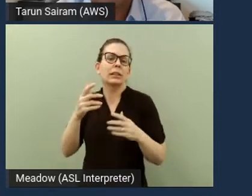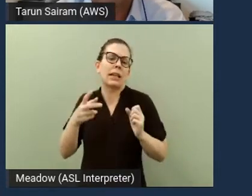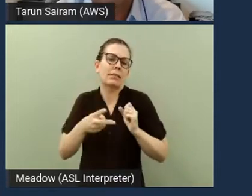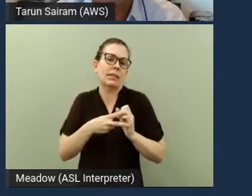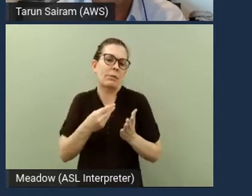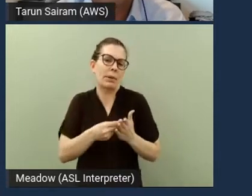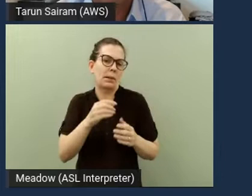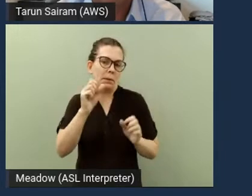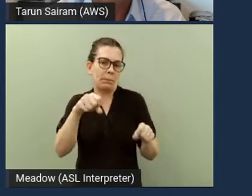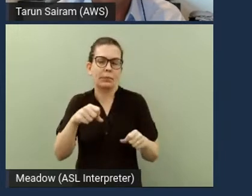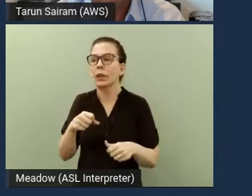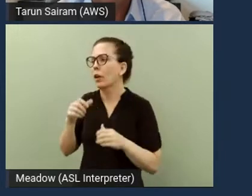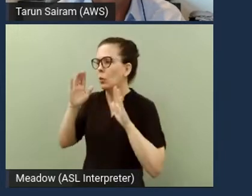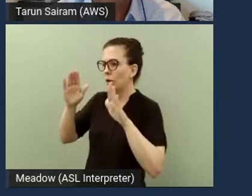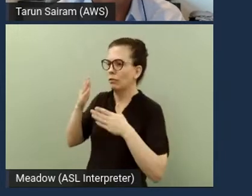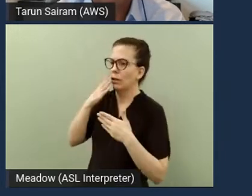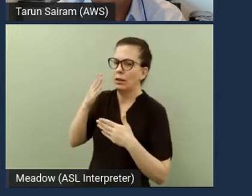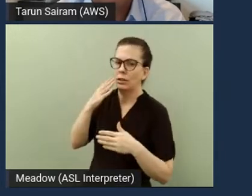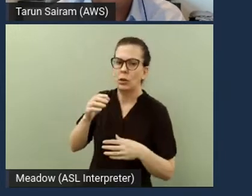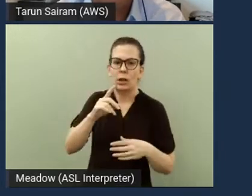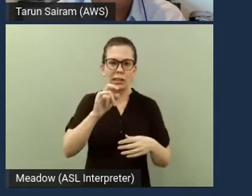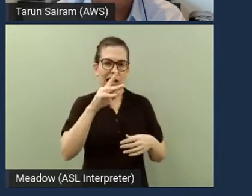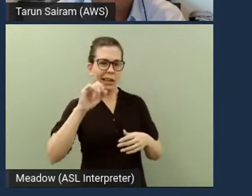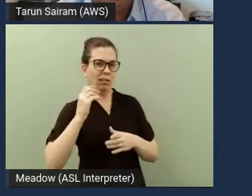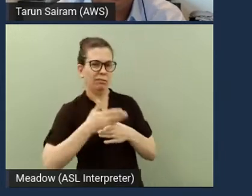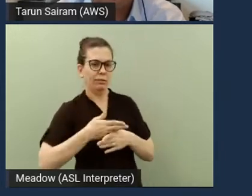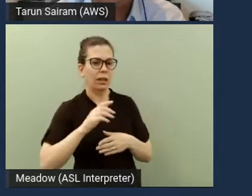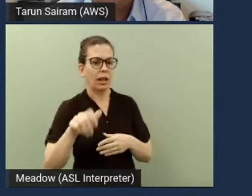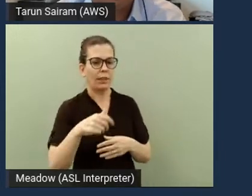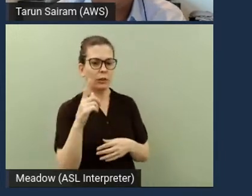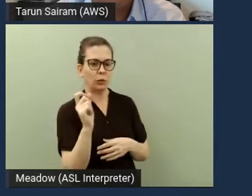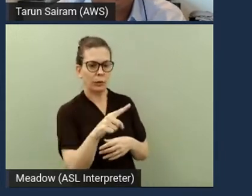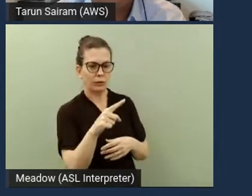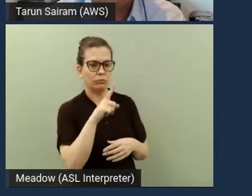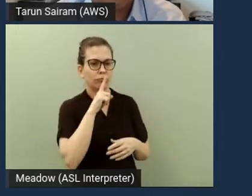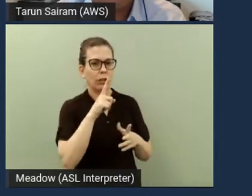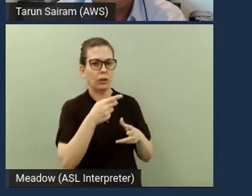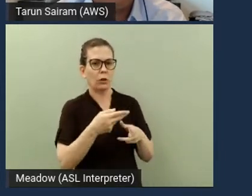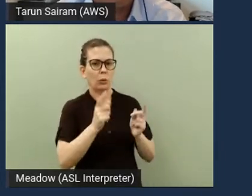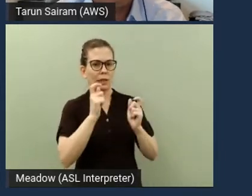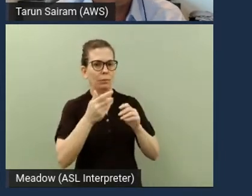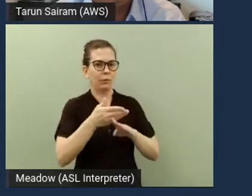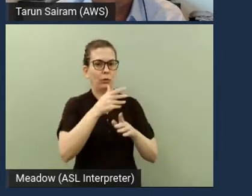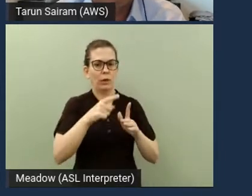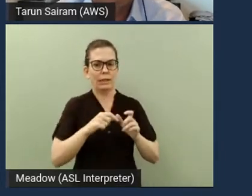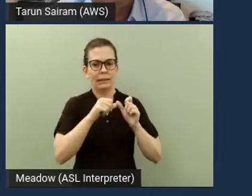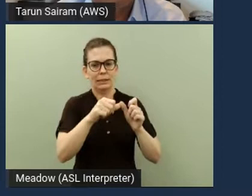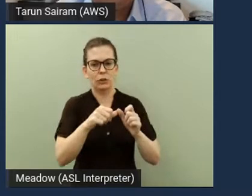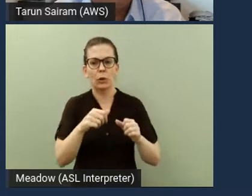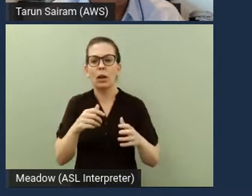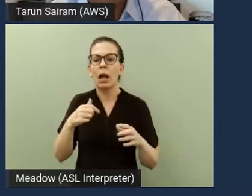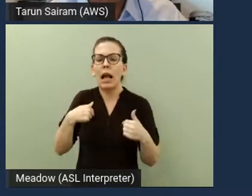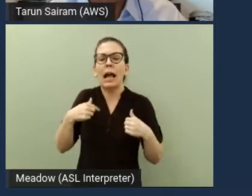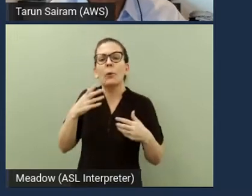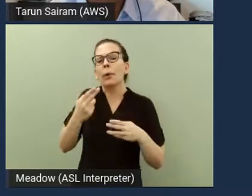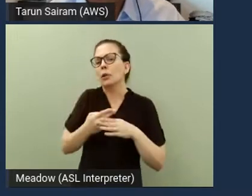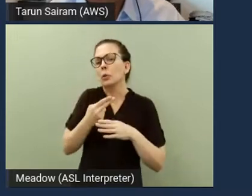Wonderful, thank you, so. And just another question real quick before you continue. So like, when I would probably use this and let's go back